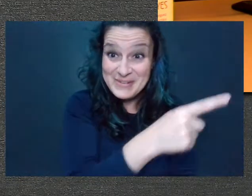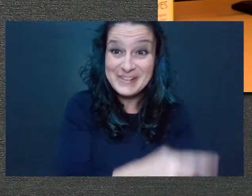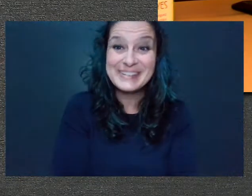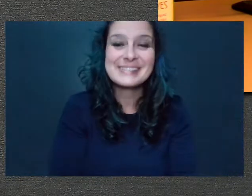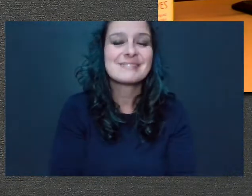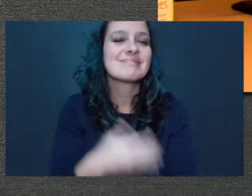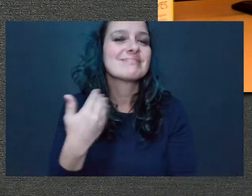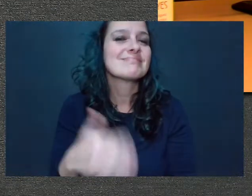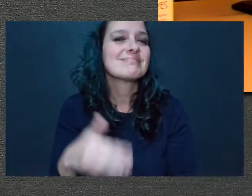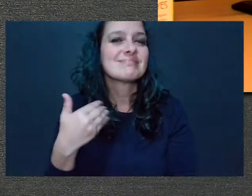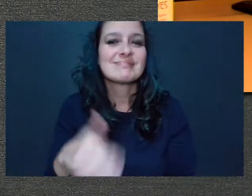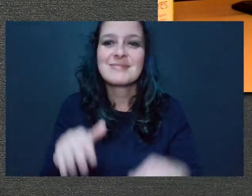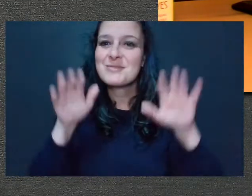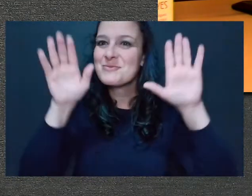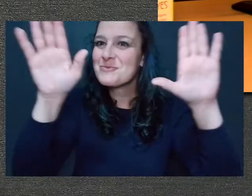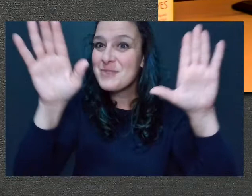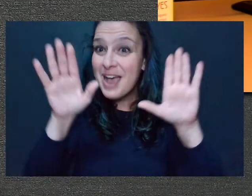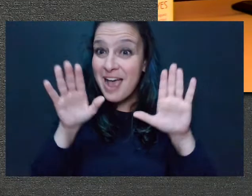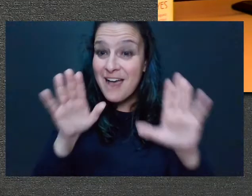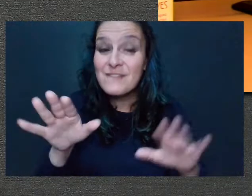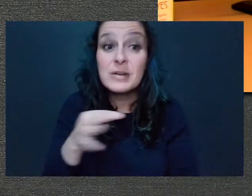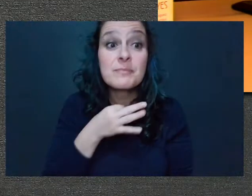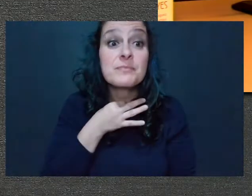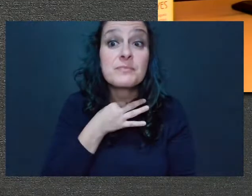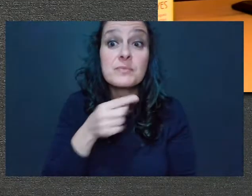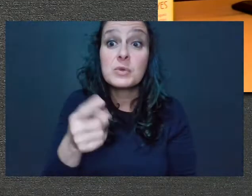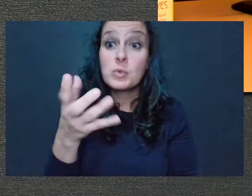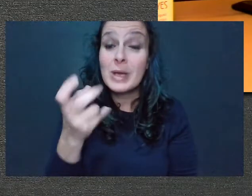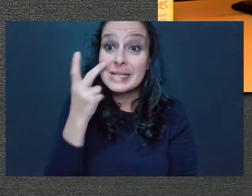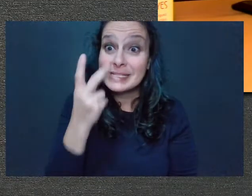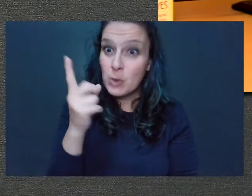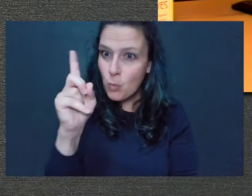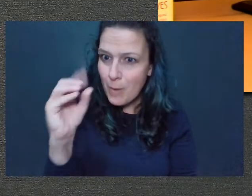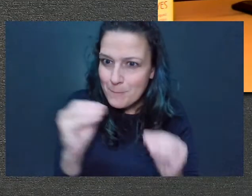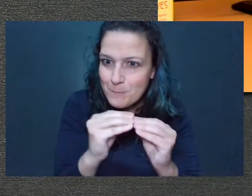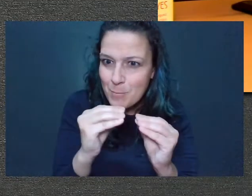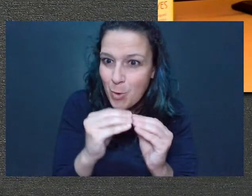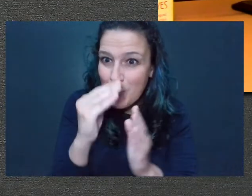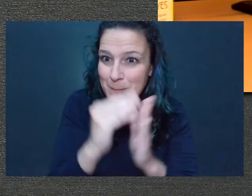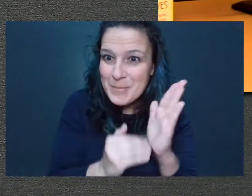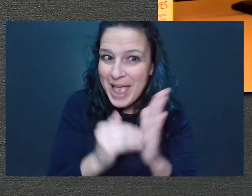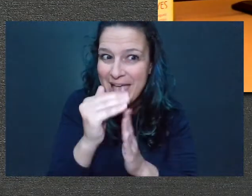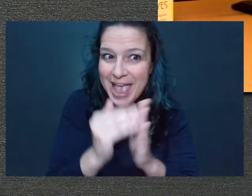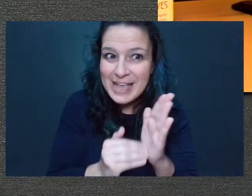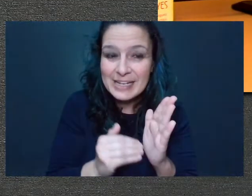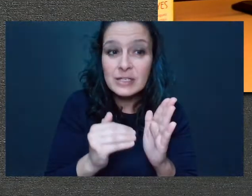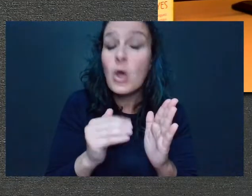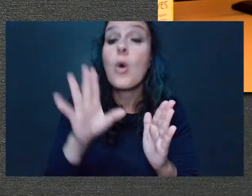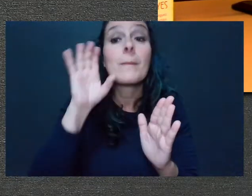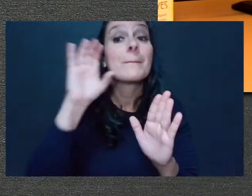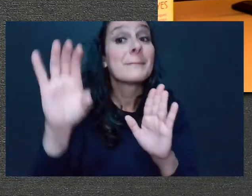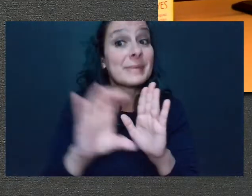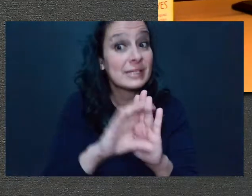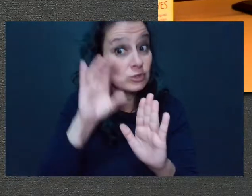Wonderful. Would you like to see one more picture? This is of her